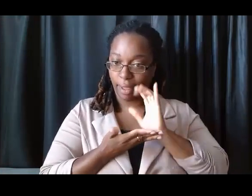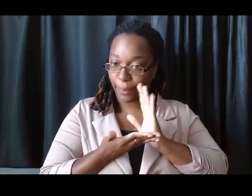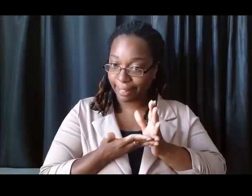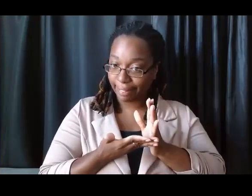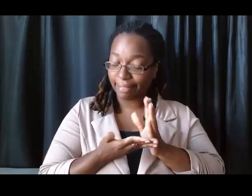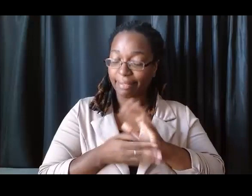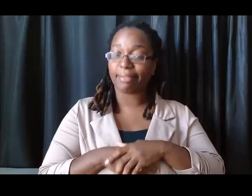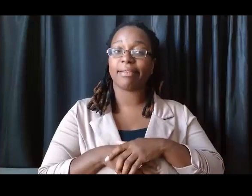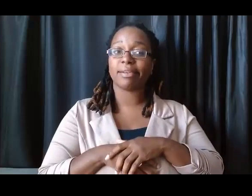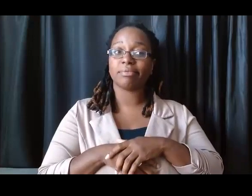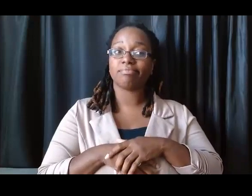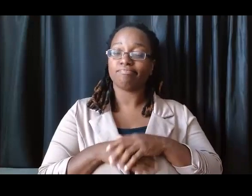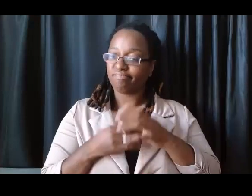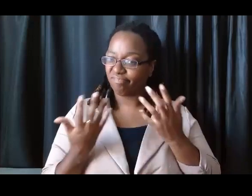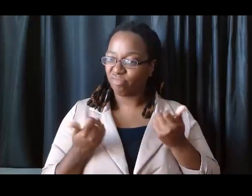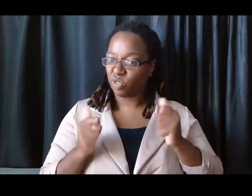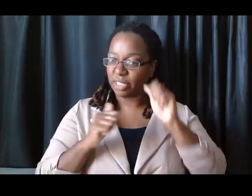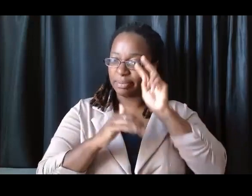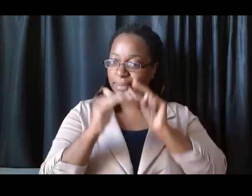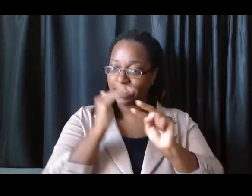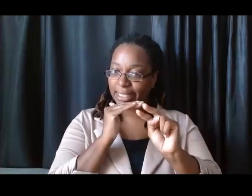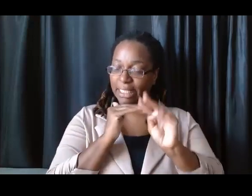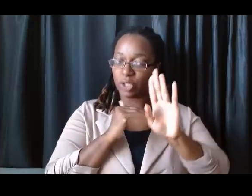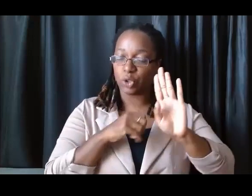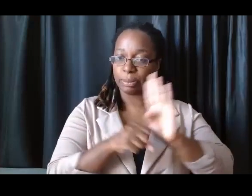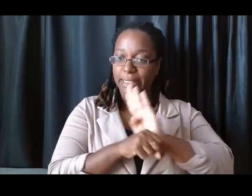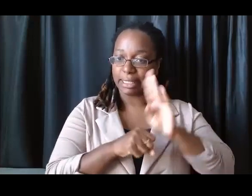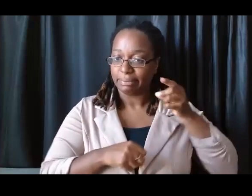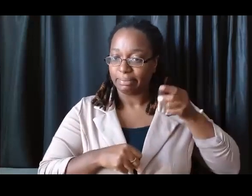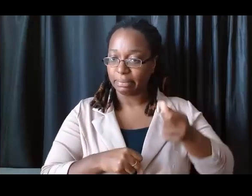to estimate what kind of business expenses you all have, how much they'll likely be.